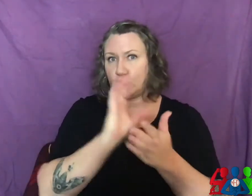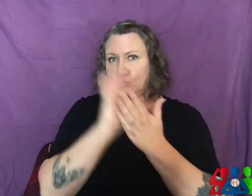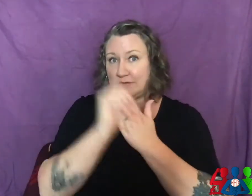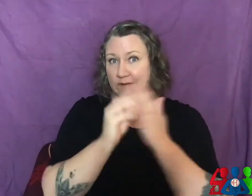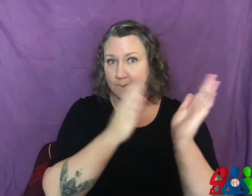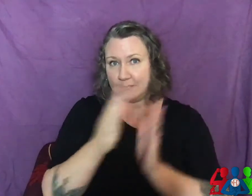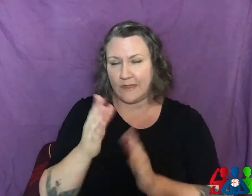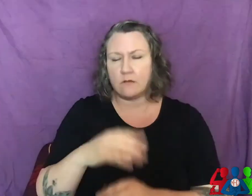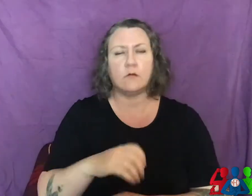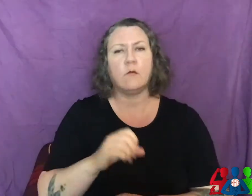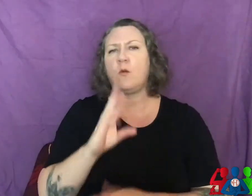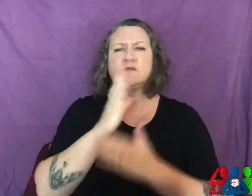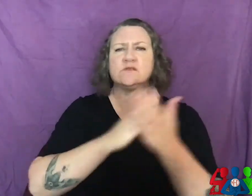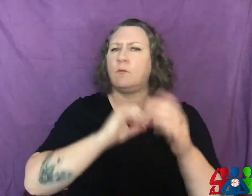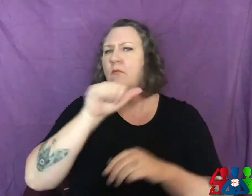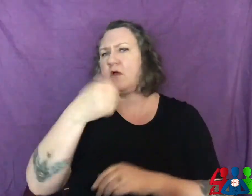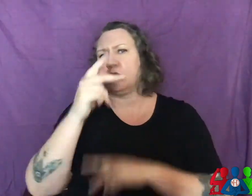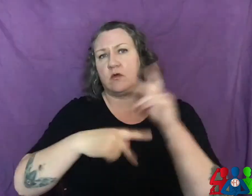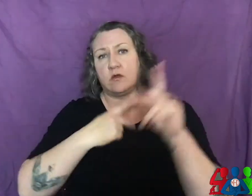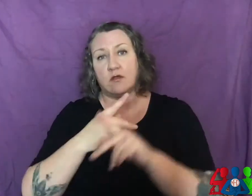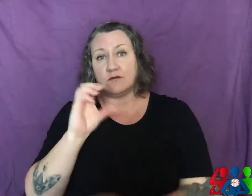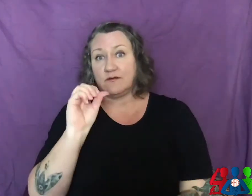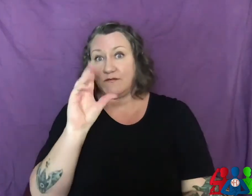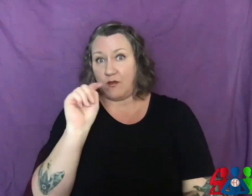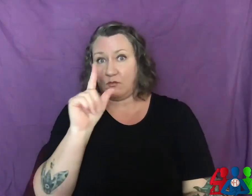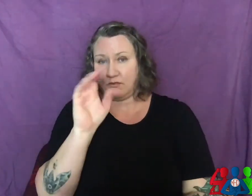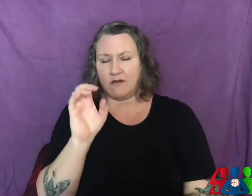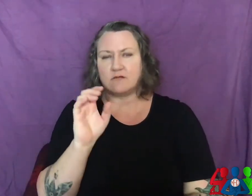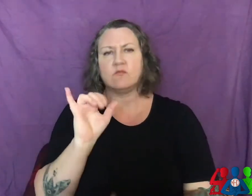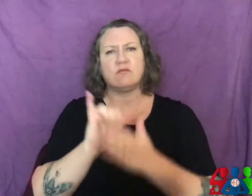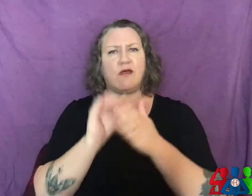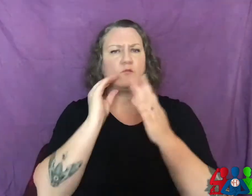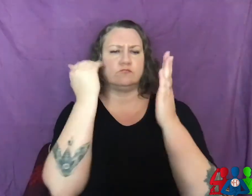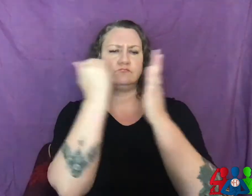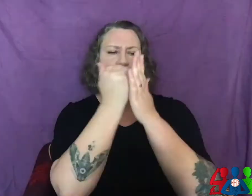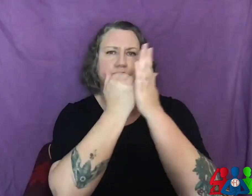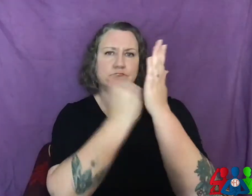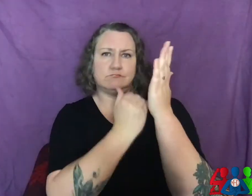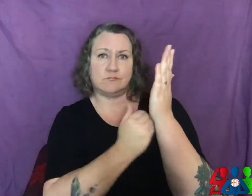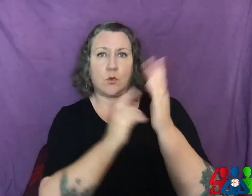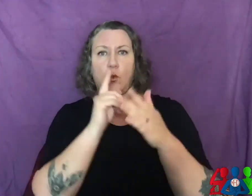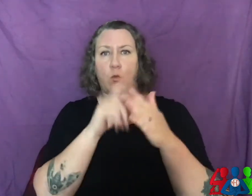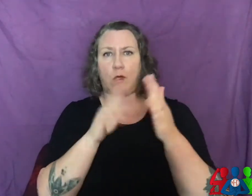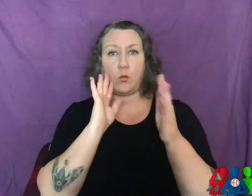you plan, you should create a curriculum map or curriculum plan or some other type of